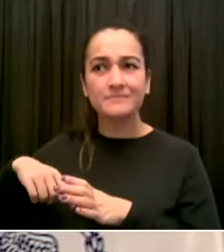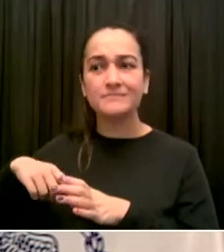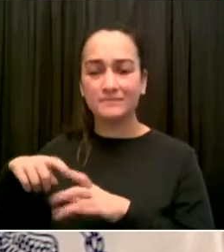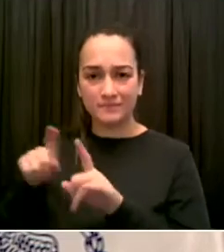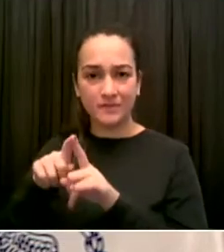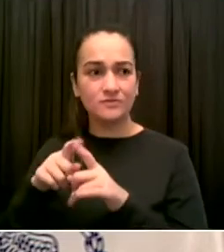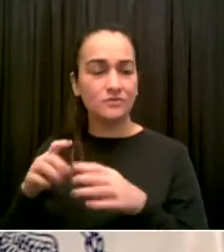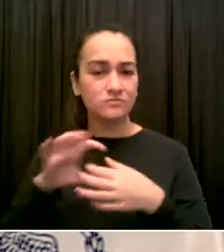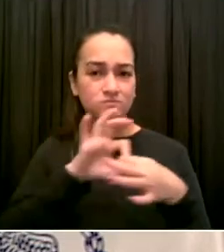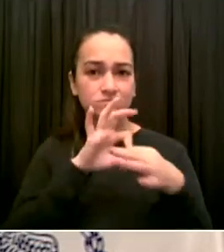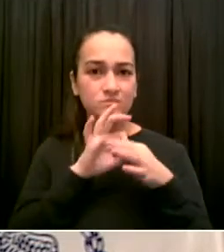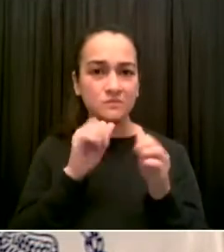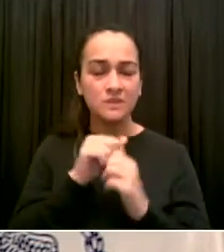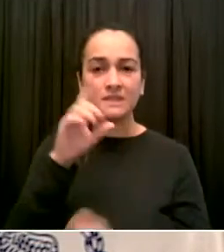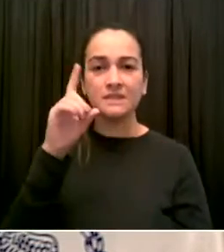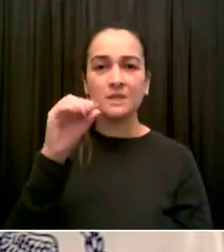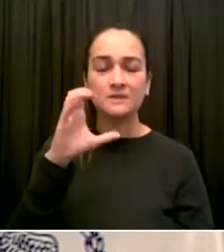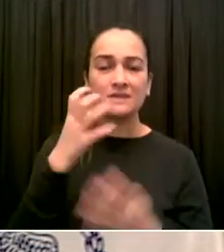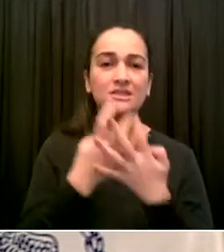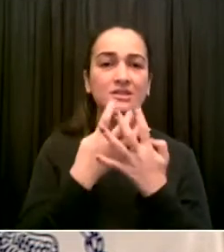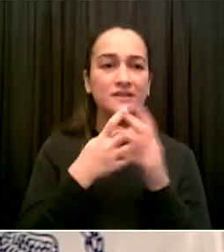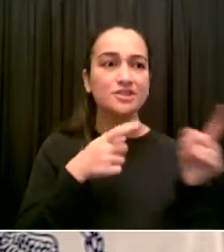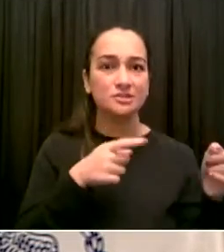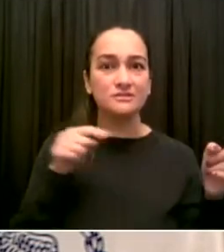HELP TAKEPR ESSURE OFF THE